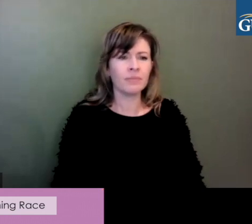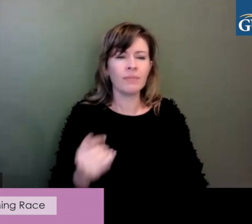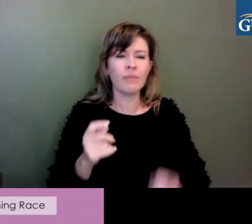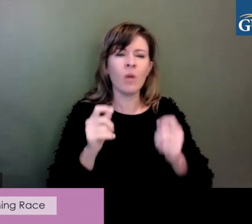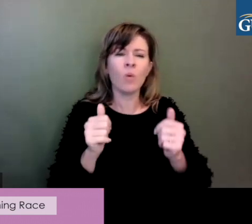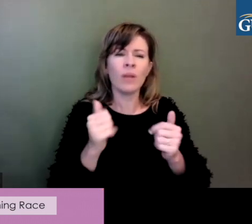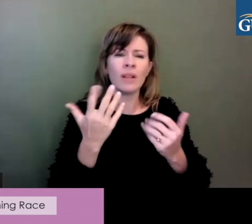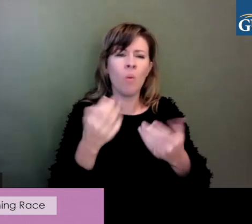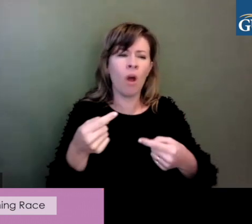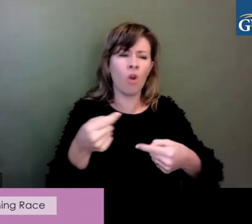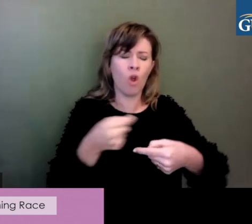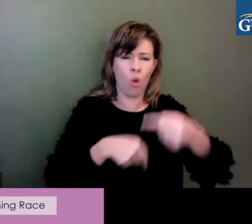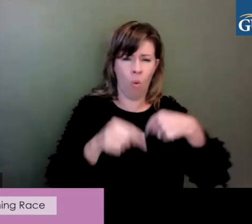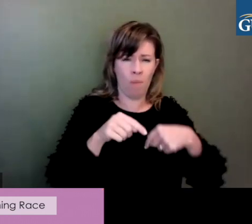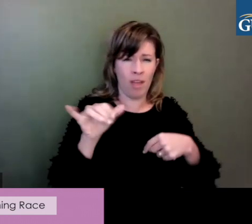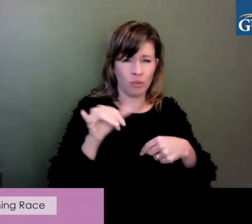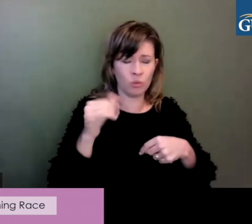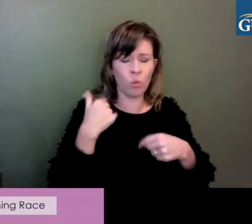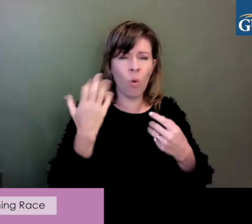and for us to think about what is race? I've been tossing